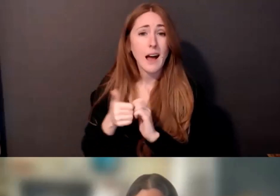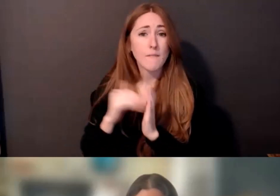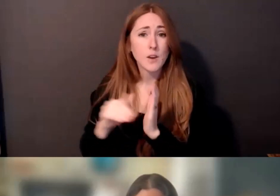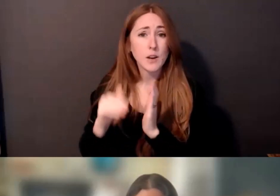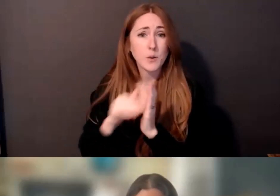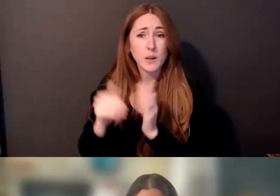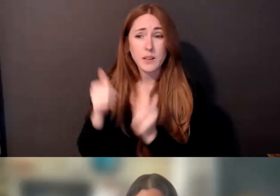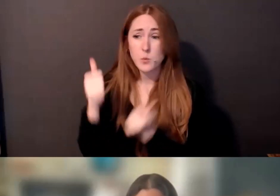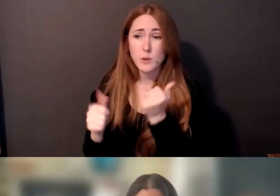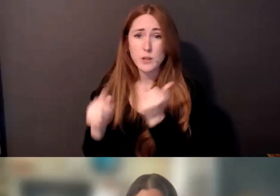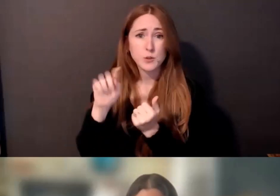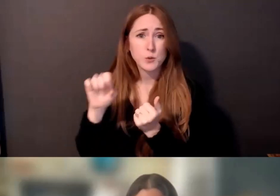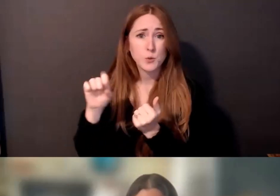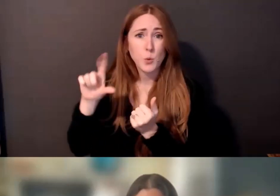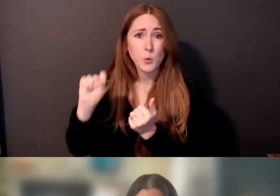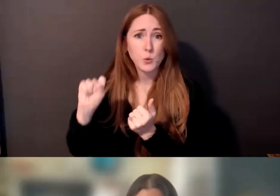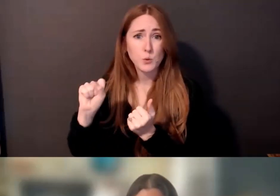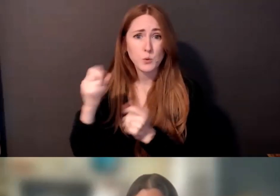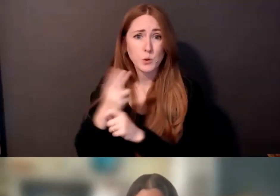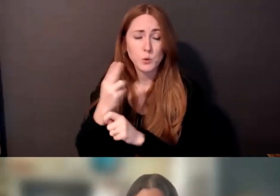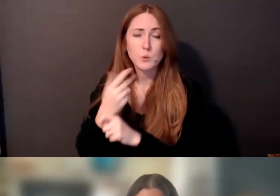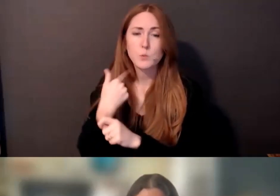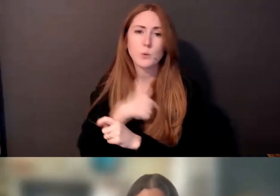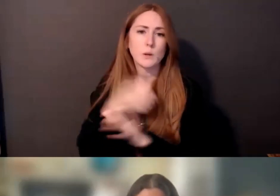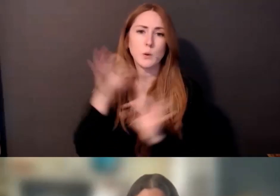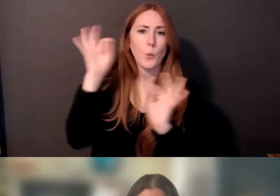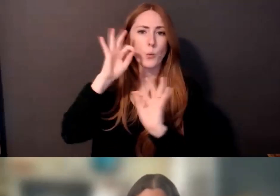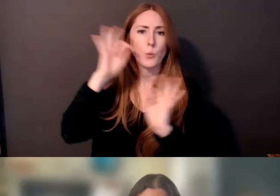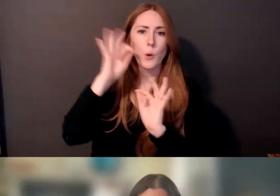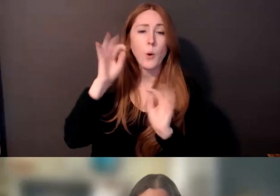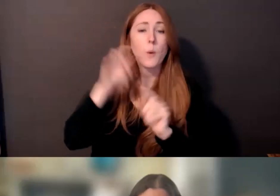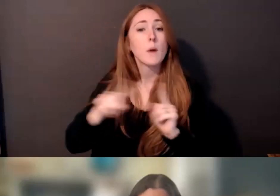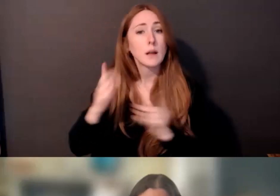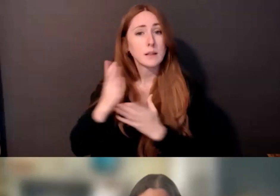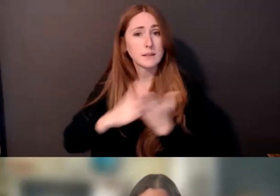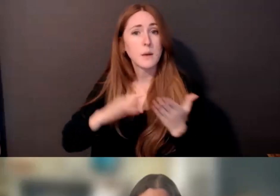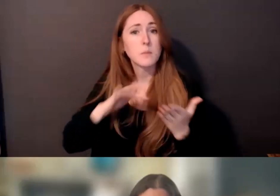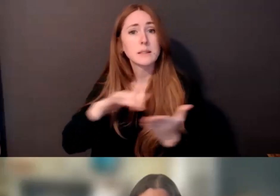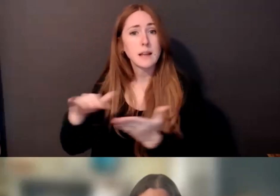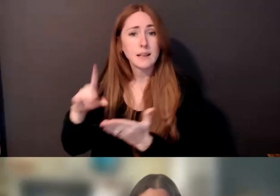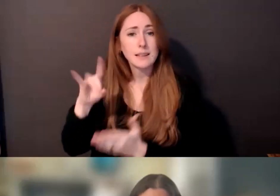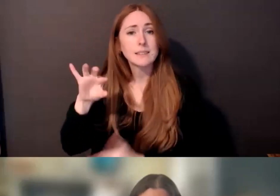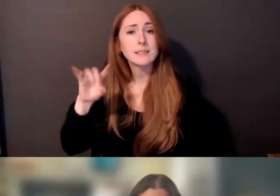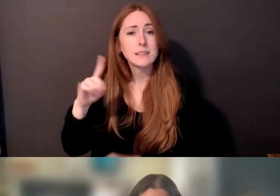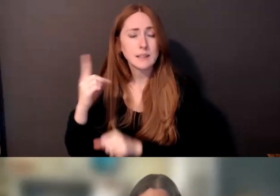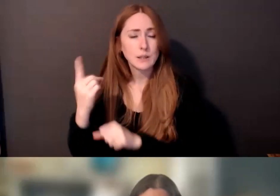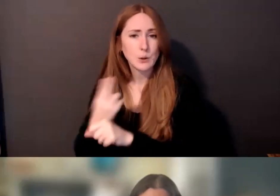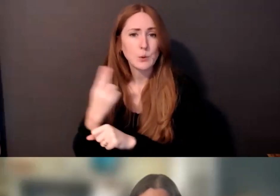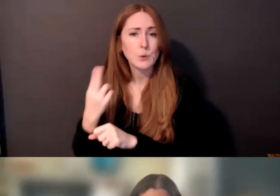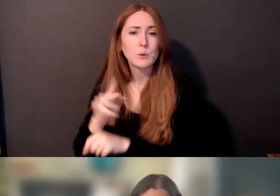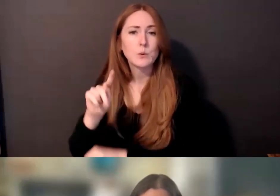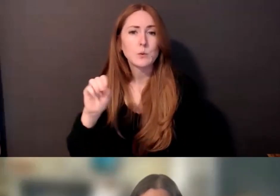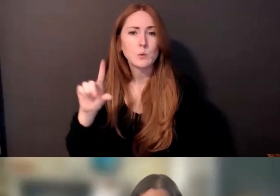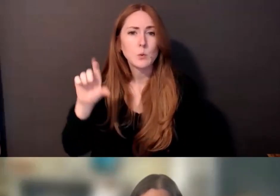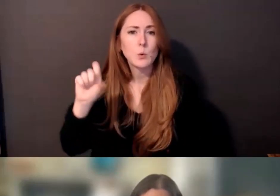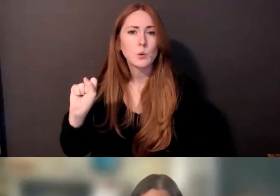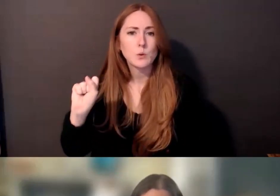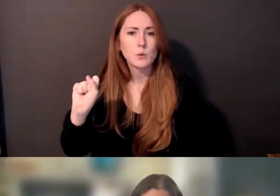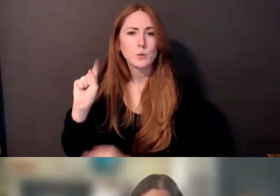But just to confirm, we did find that some studies did use tools to evaluate the data visualizations